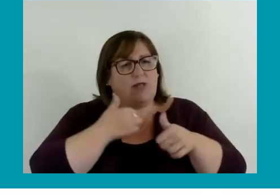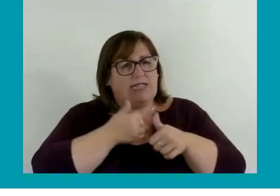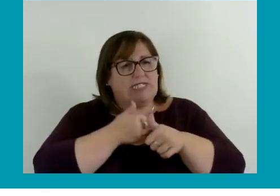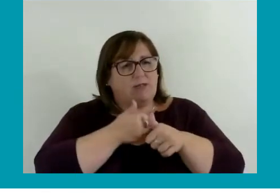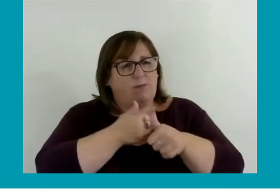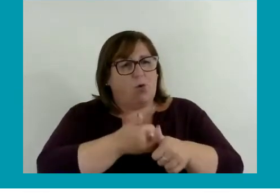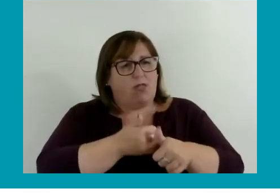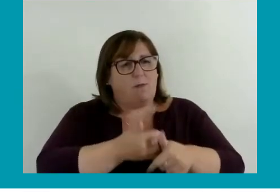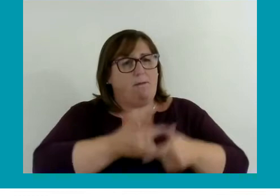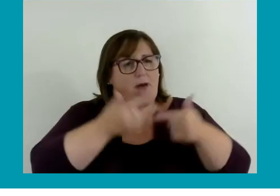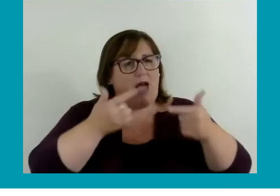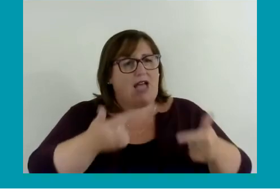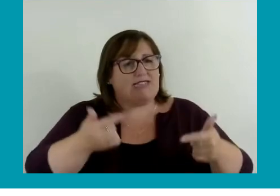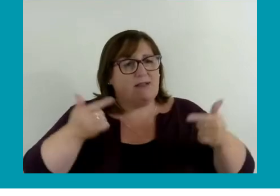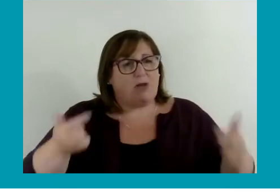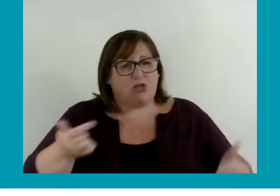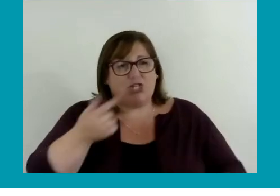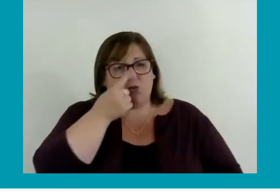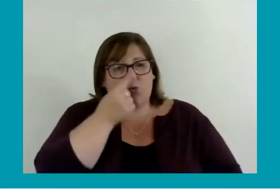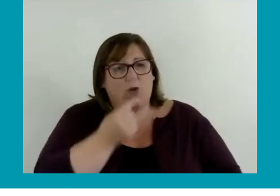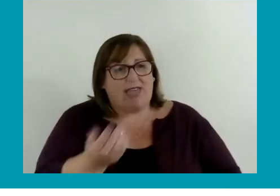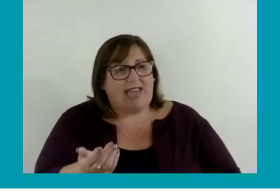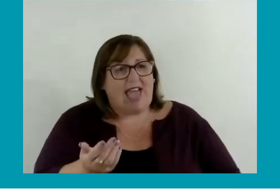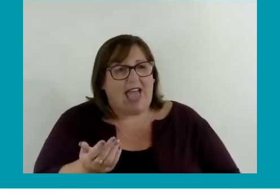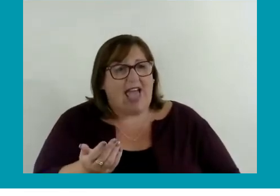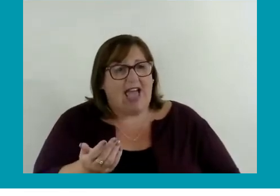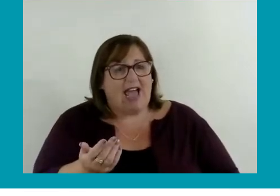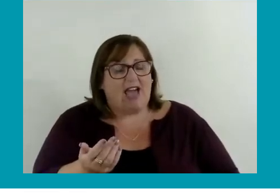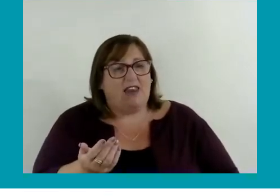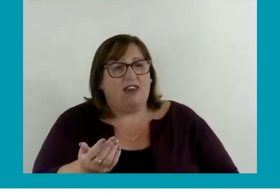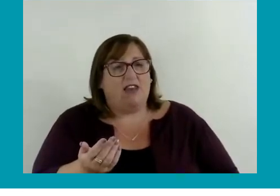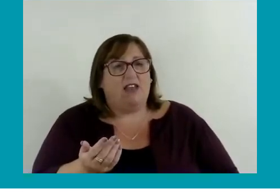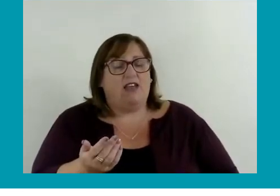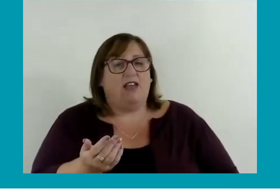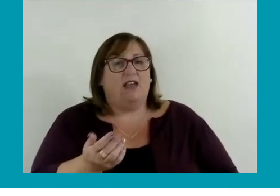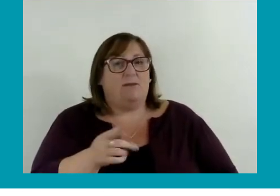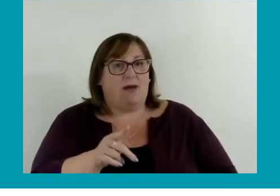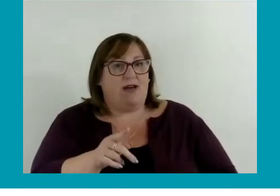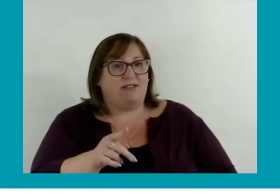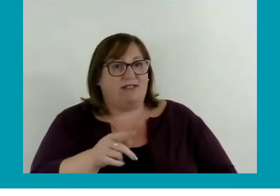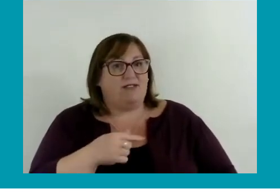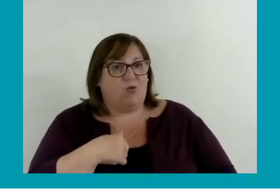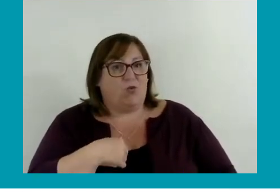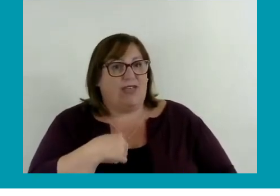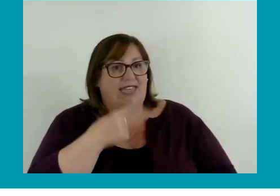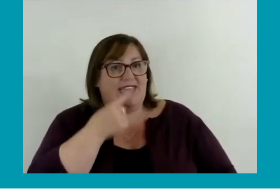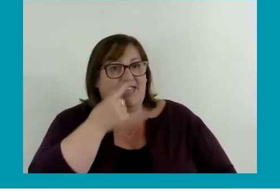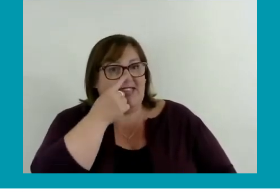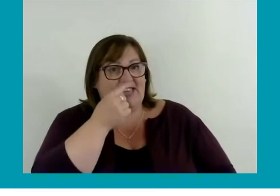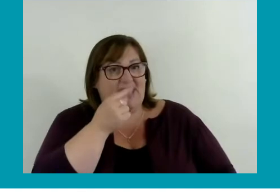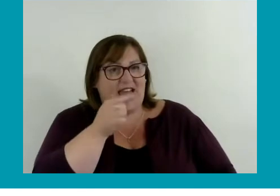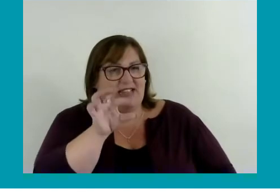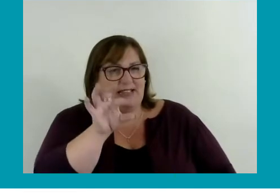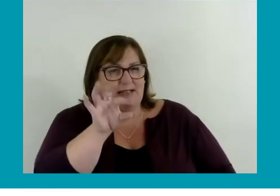to their needs but we can also see really cherry pick the skills that they are can be so good at